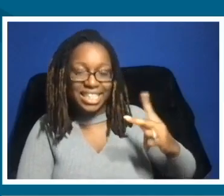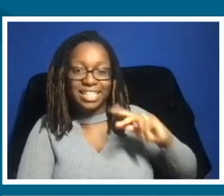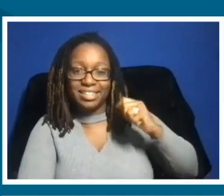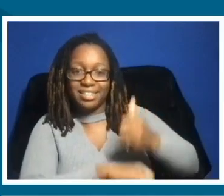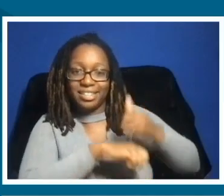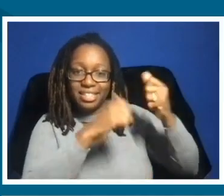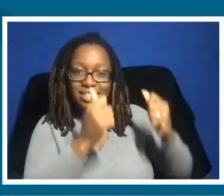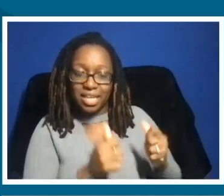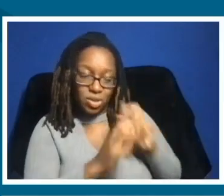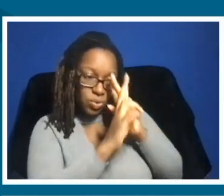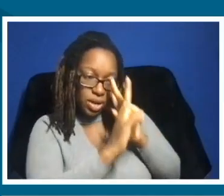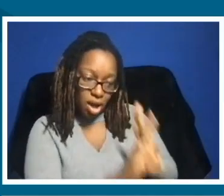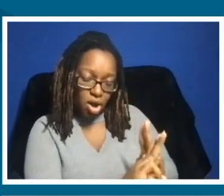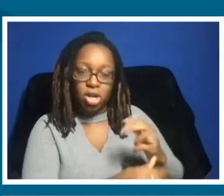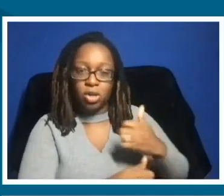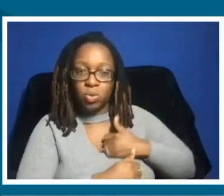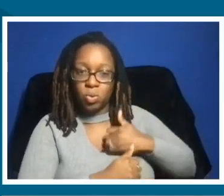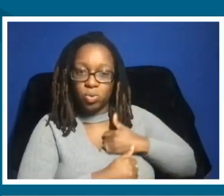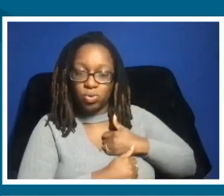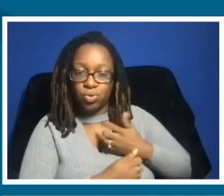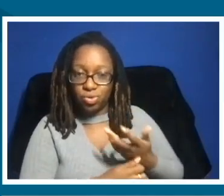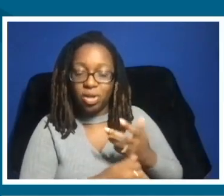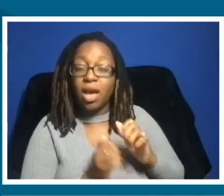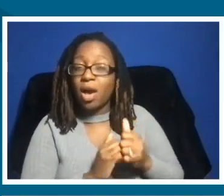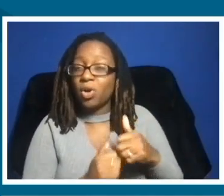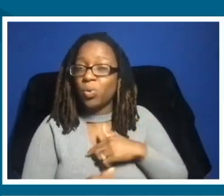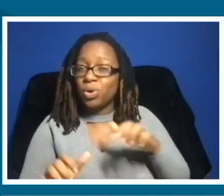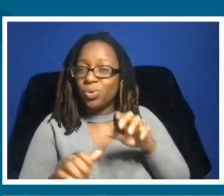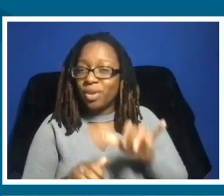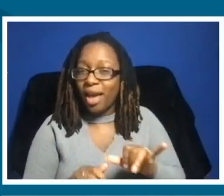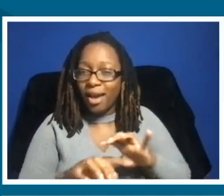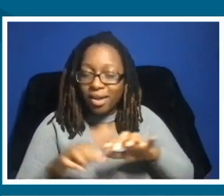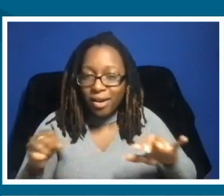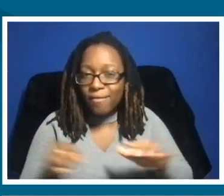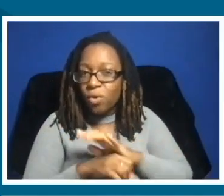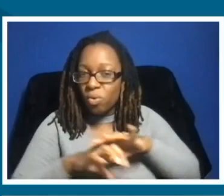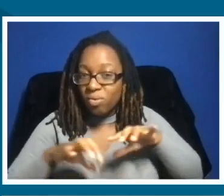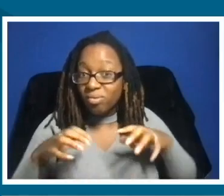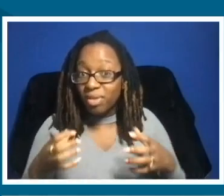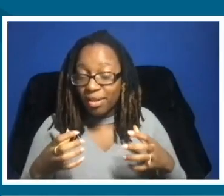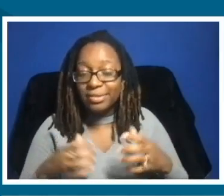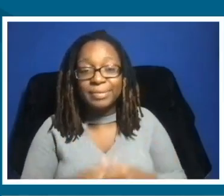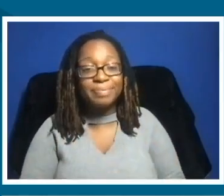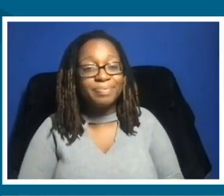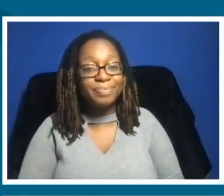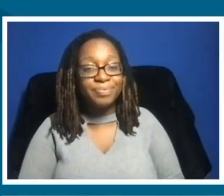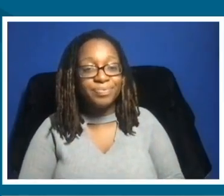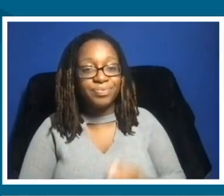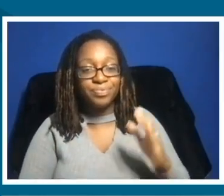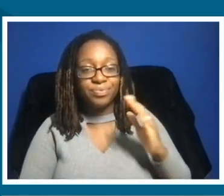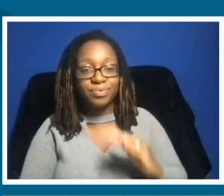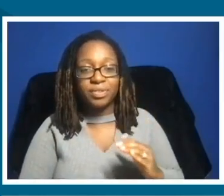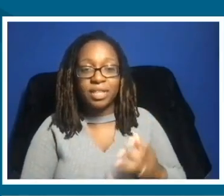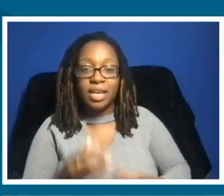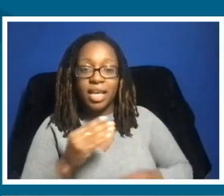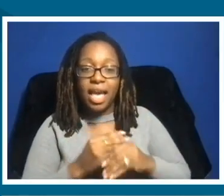and like really feel that how do we do that as a whole class could be one